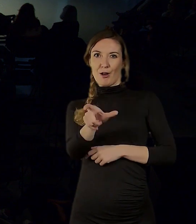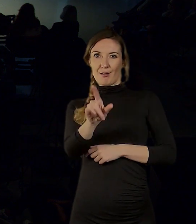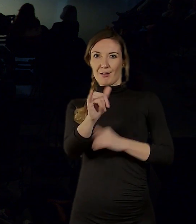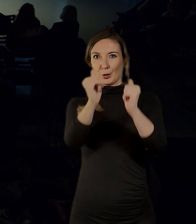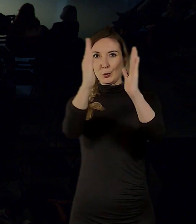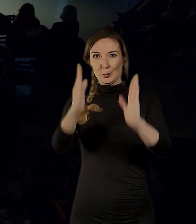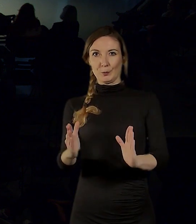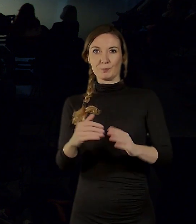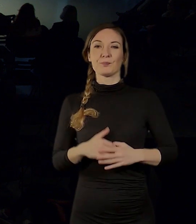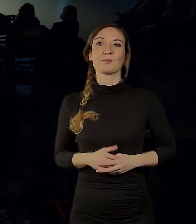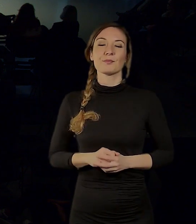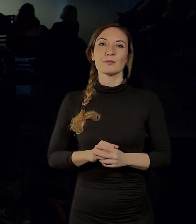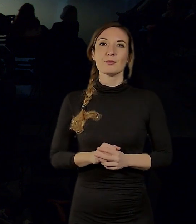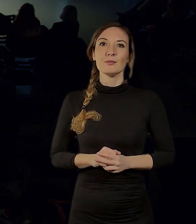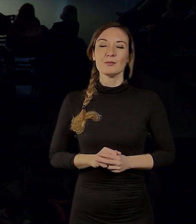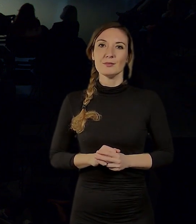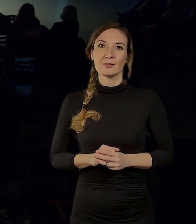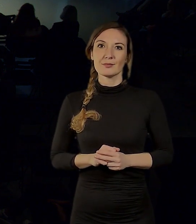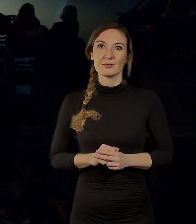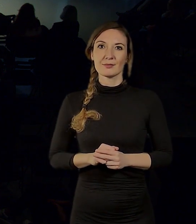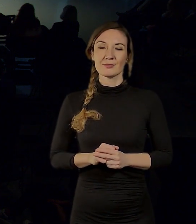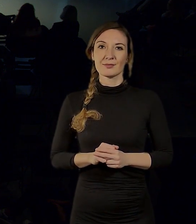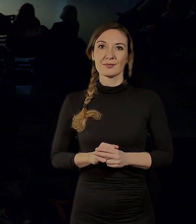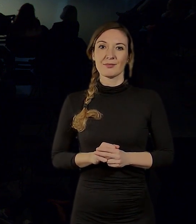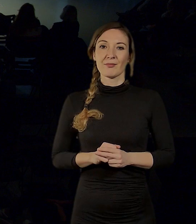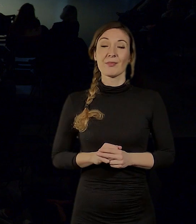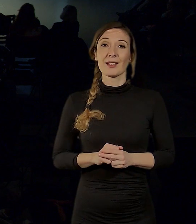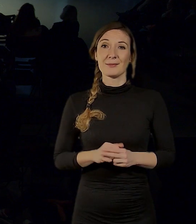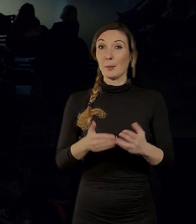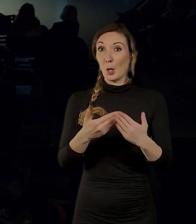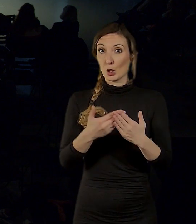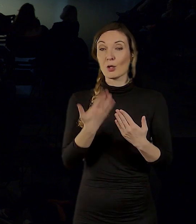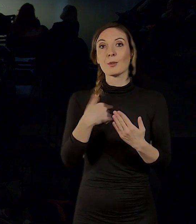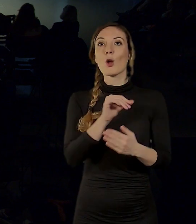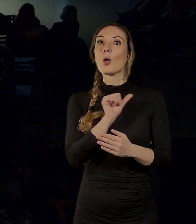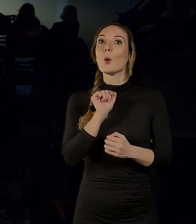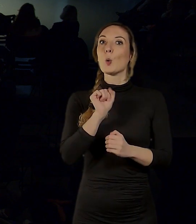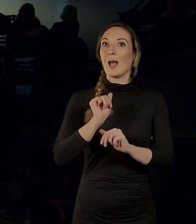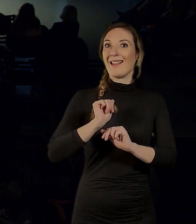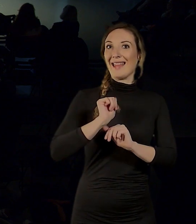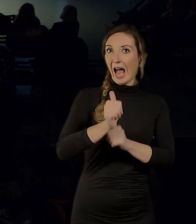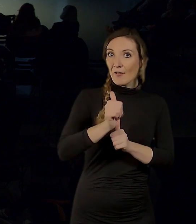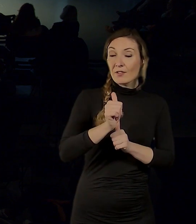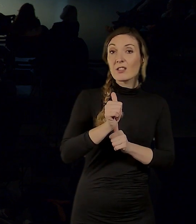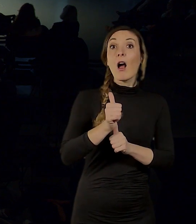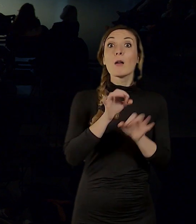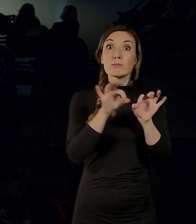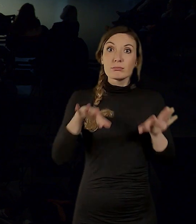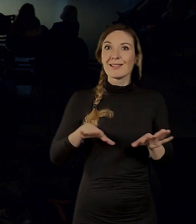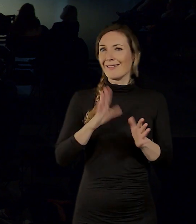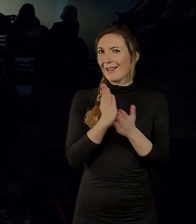of the architectural study. This led us to the fact that even the basic objects in the subcenter